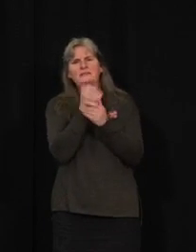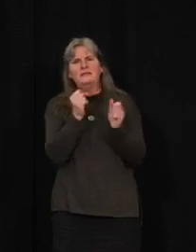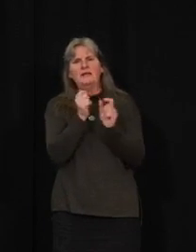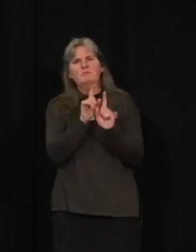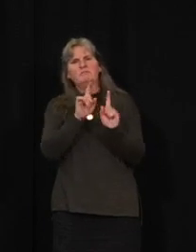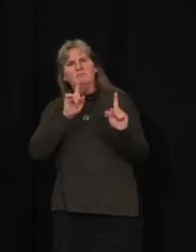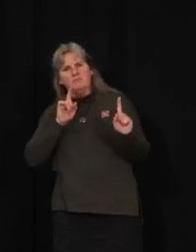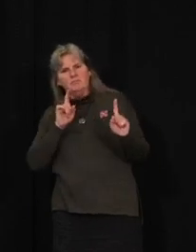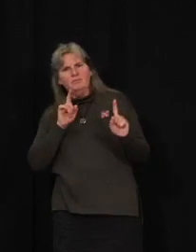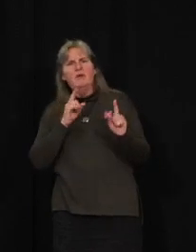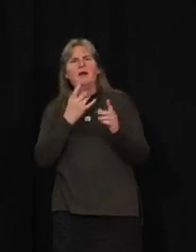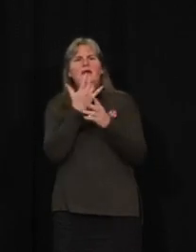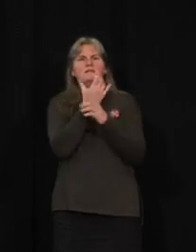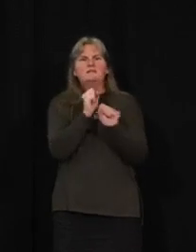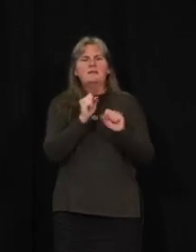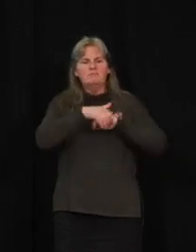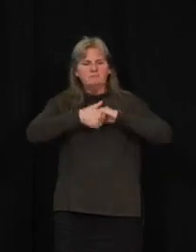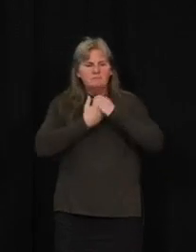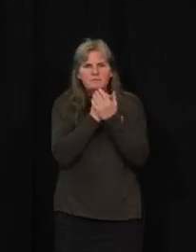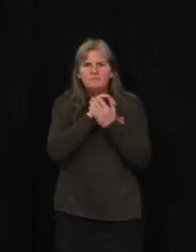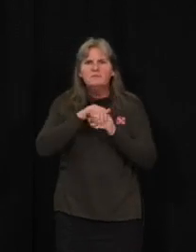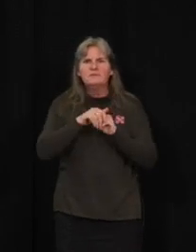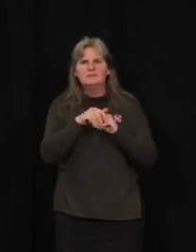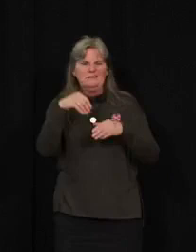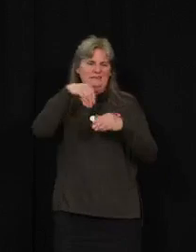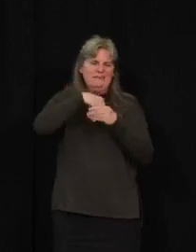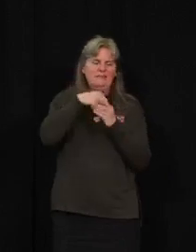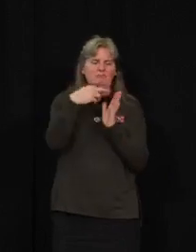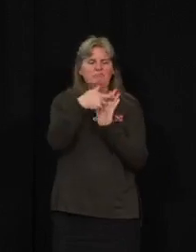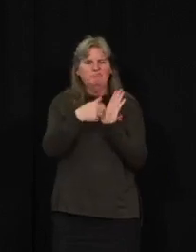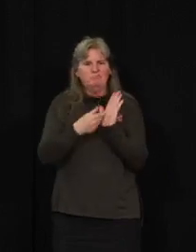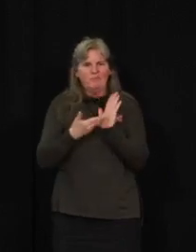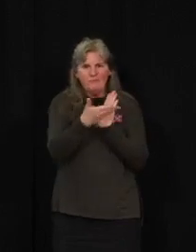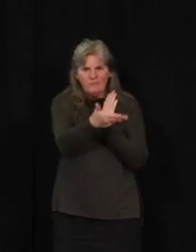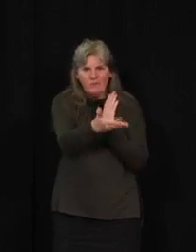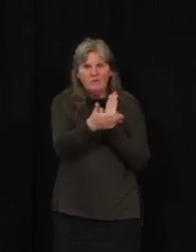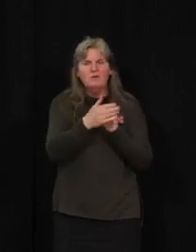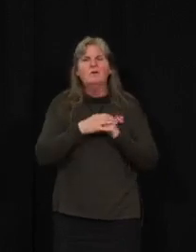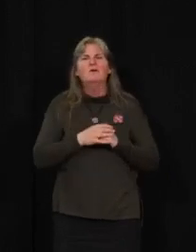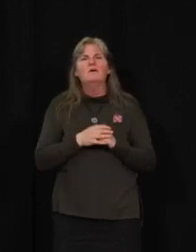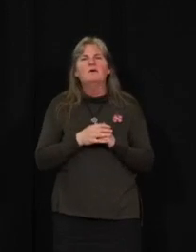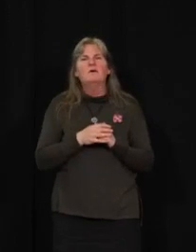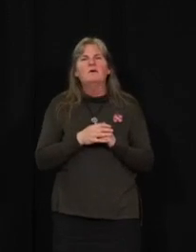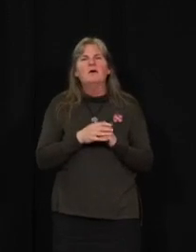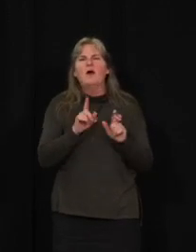all that within the service are. And how to ask the right questions for doing the risk